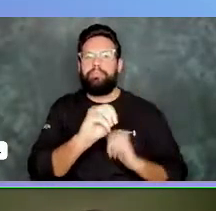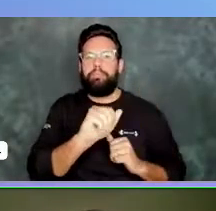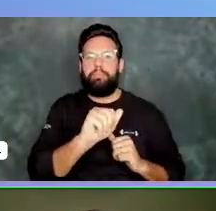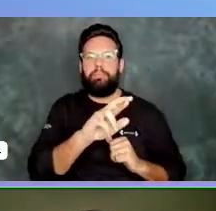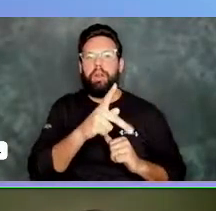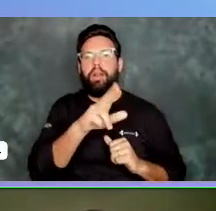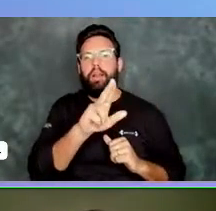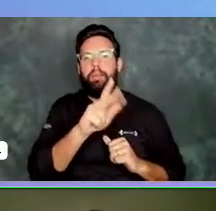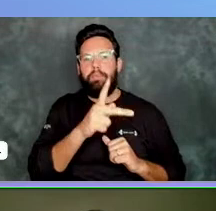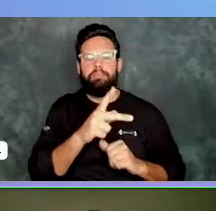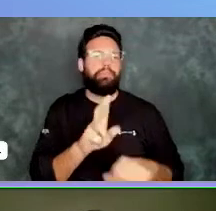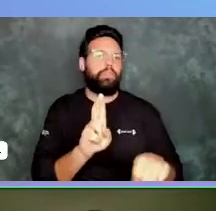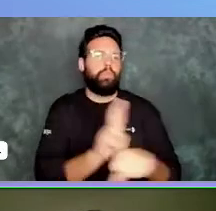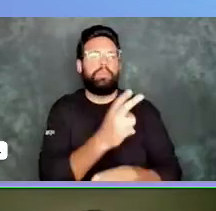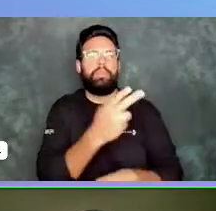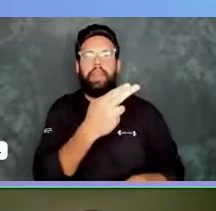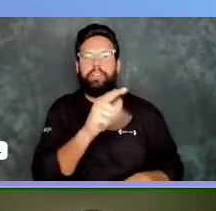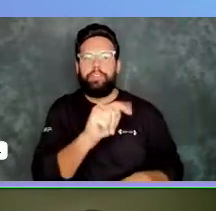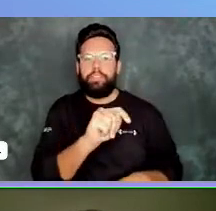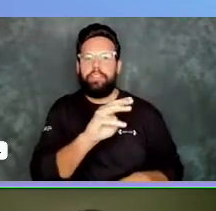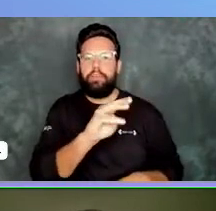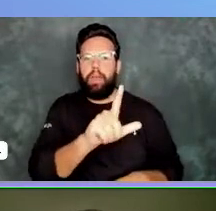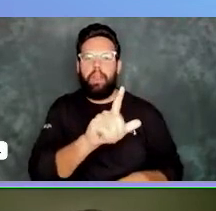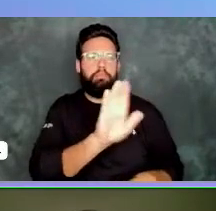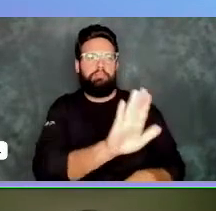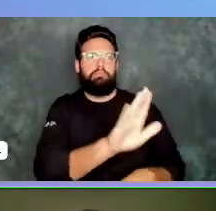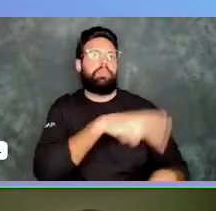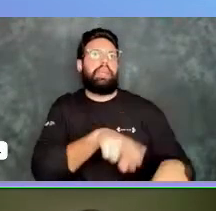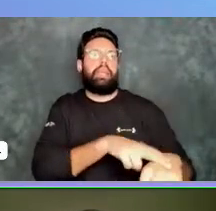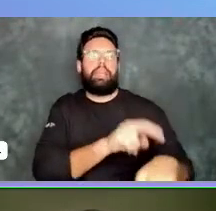semantic HTML, and semantic markup. Semantic markup means